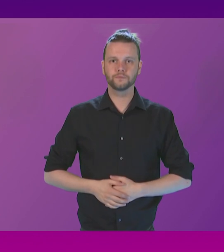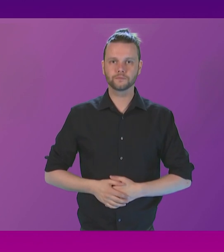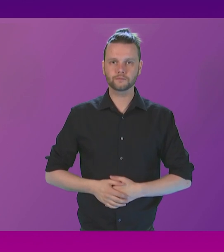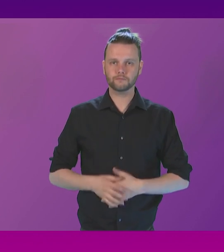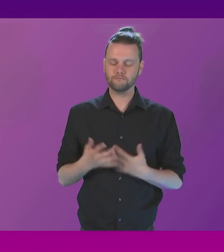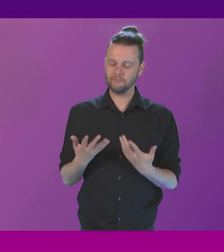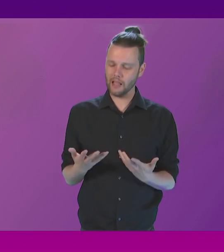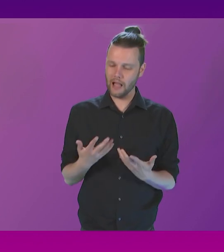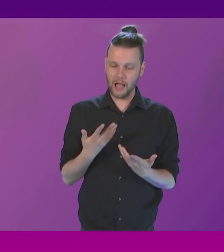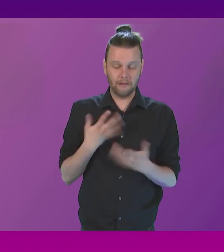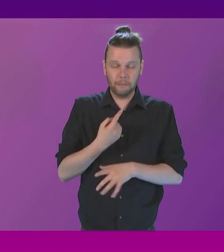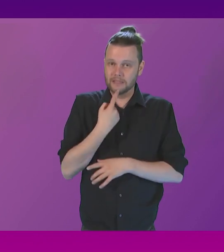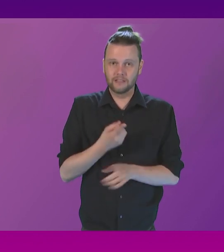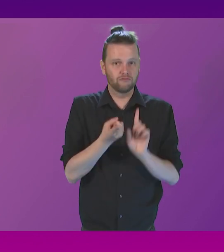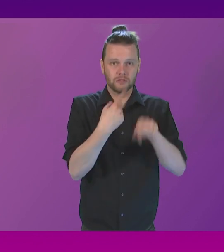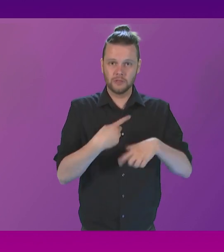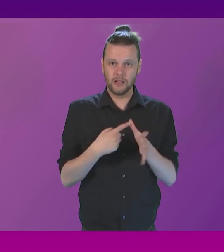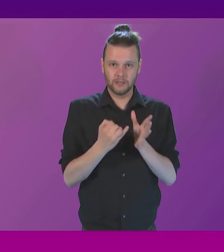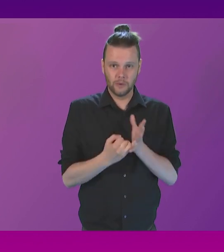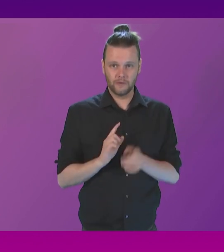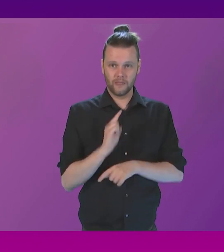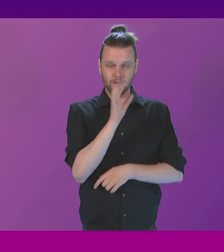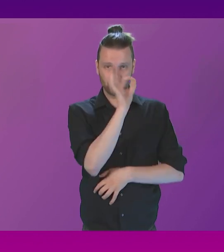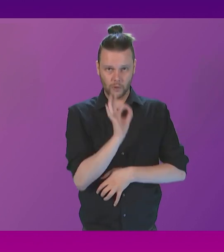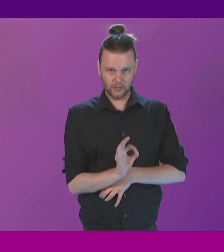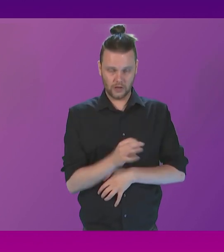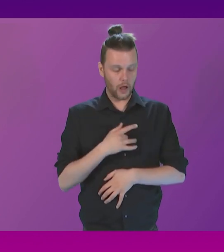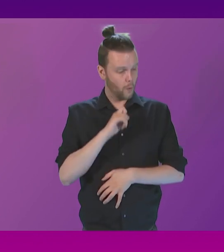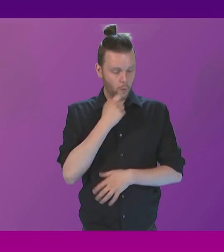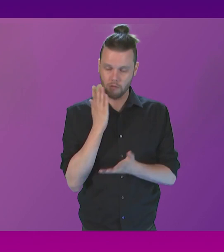As I said in response to Anas Sarwar’s first question, I look forward to meeting